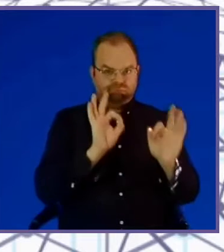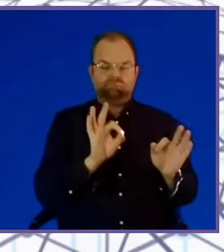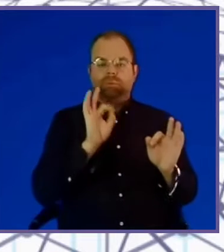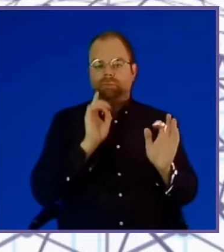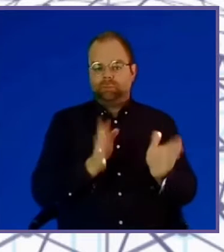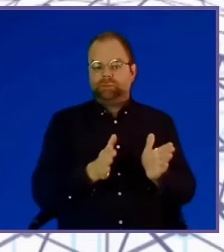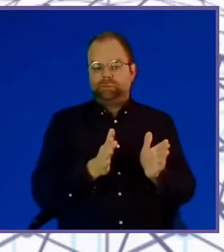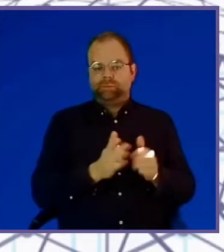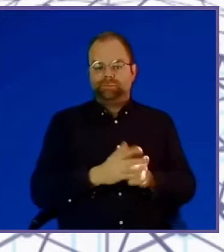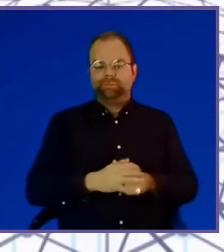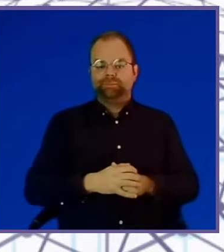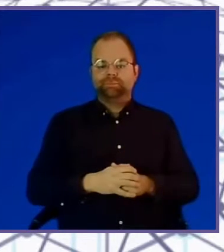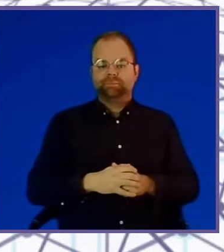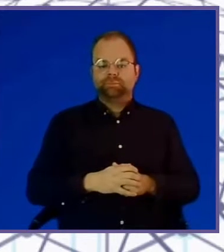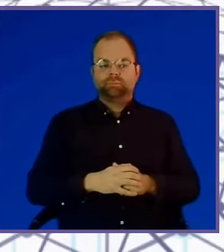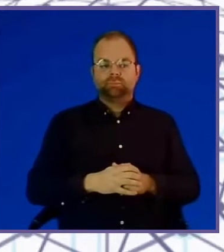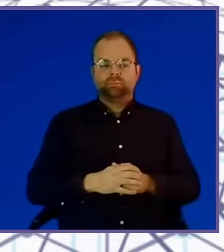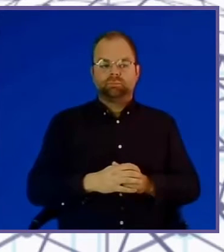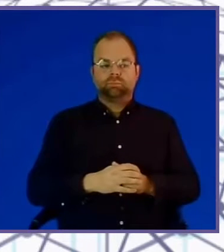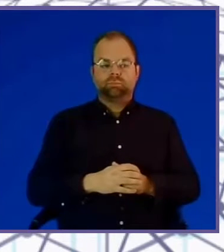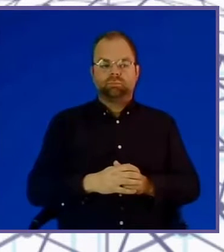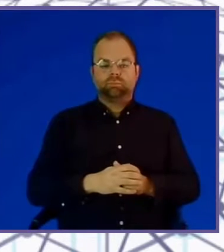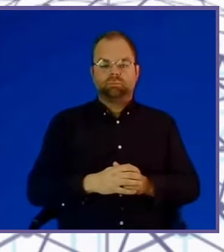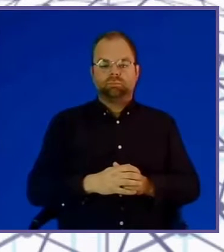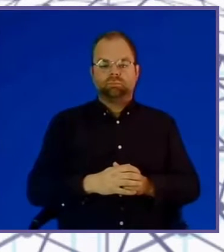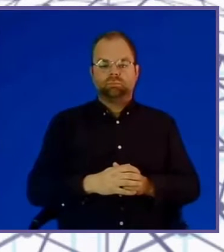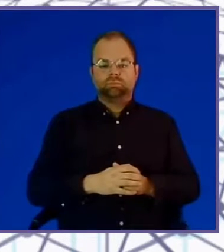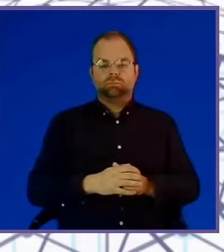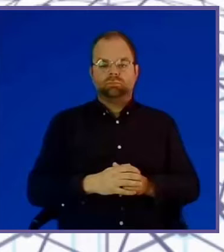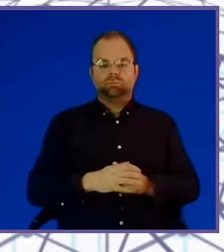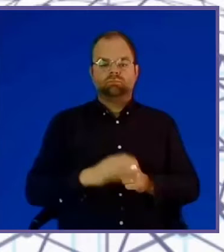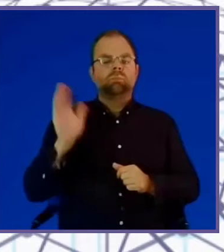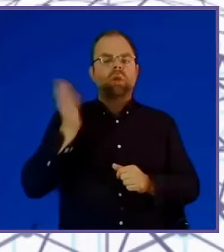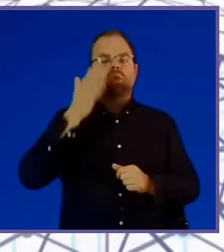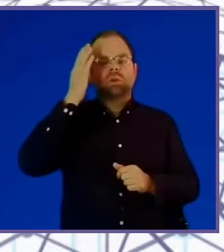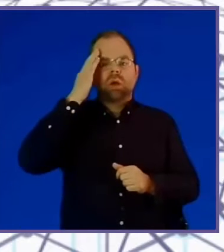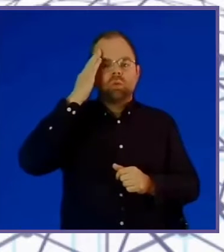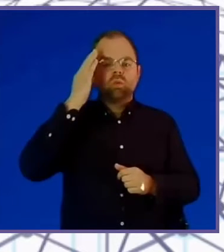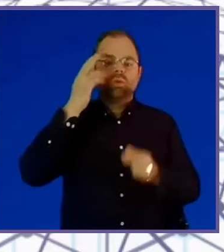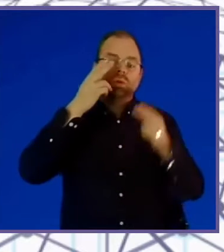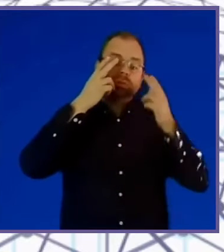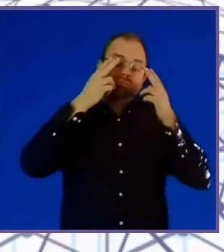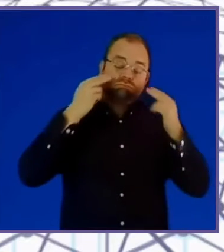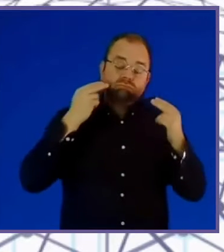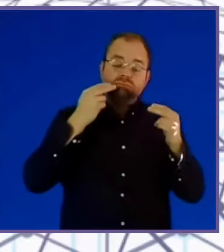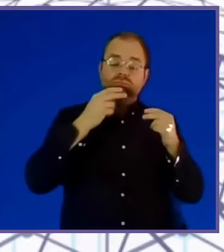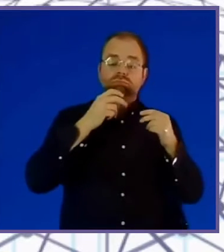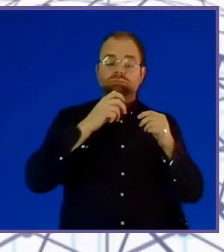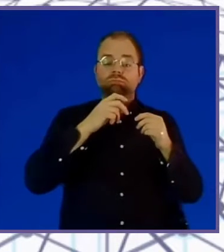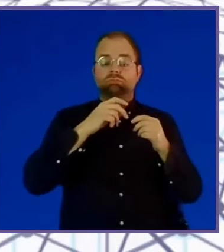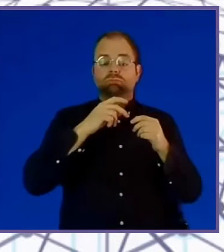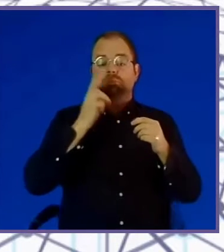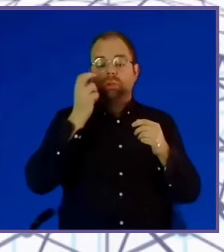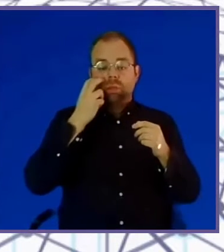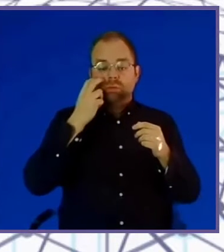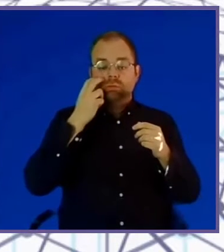hearing impairment or deafness. I'm not too sure. Everyone has heard about deaf blindness.